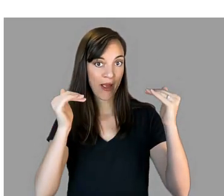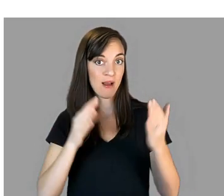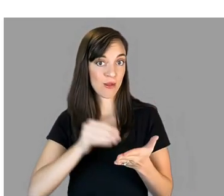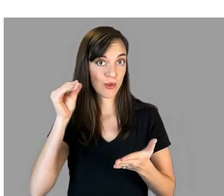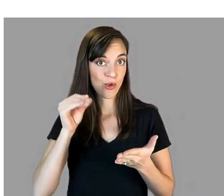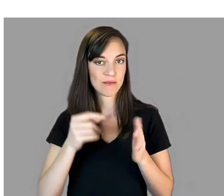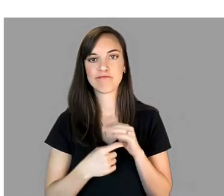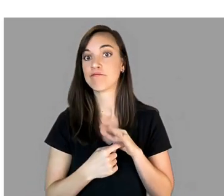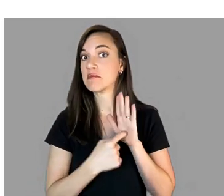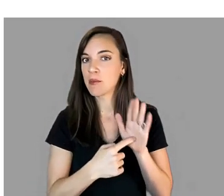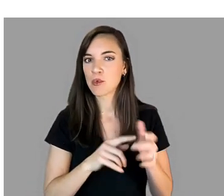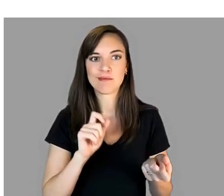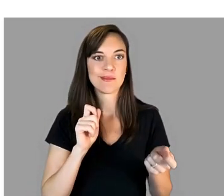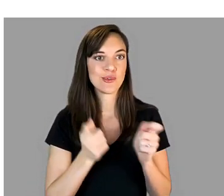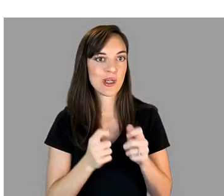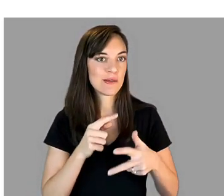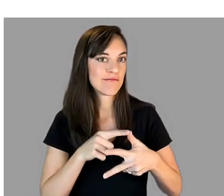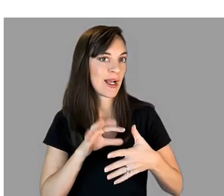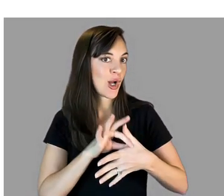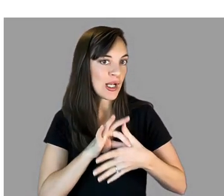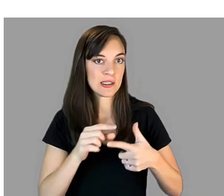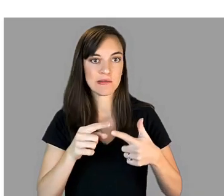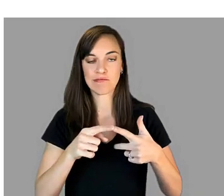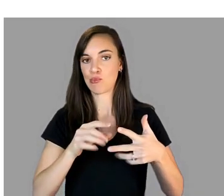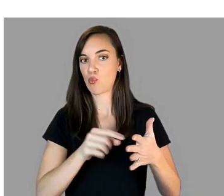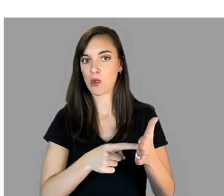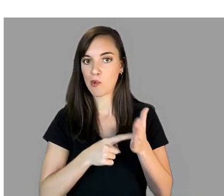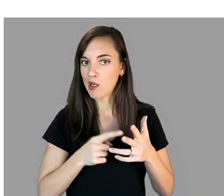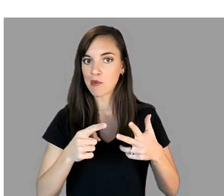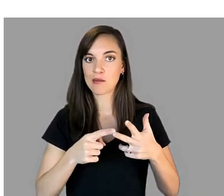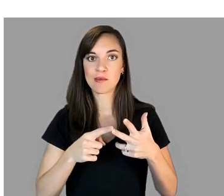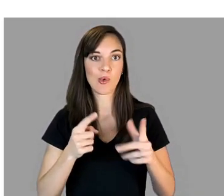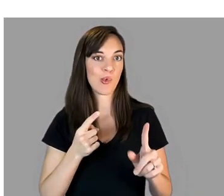to content, requirements, and expected level of mastery.